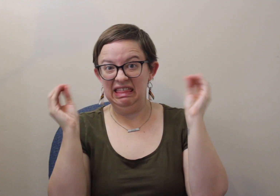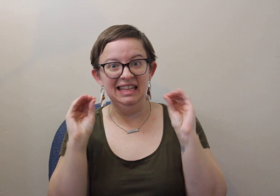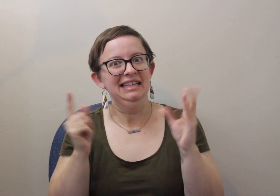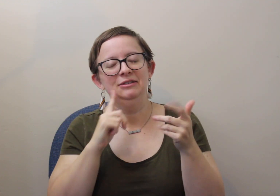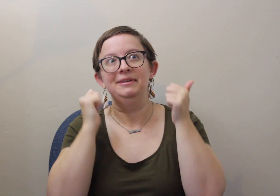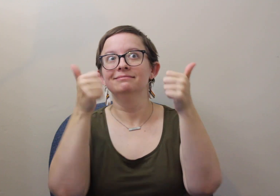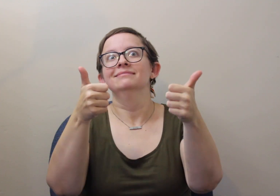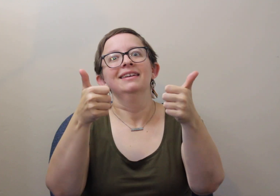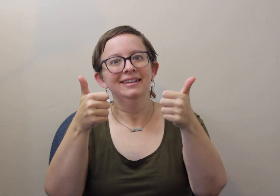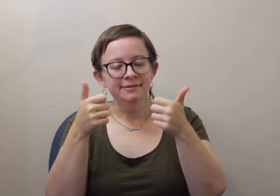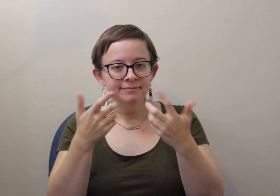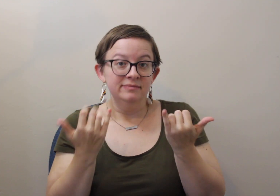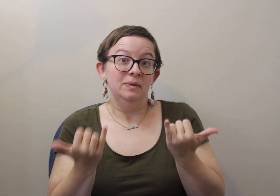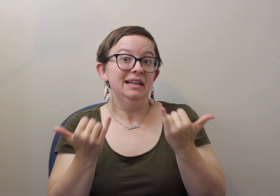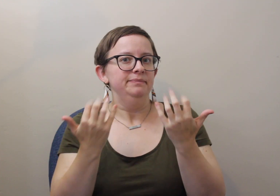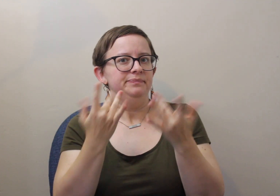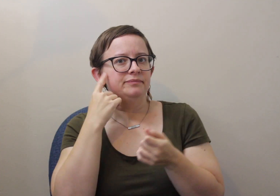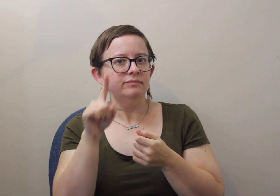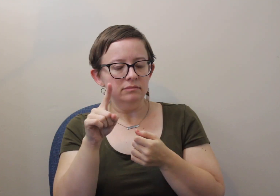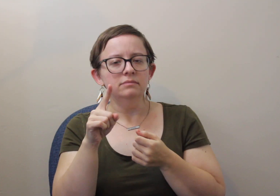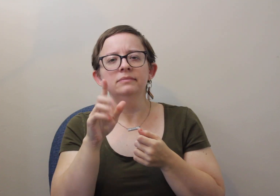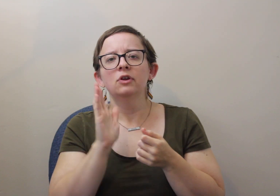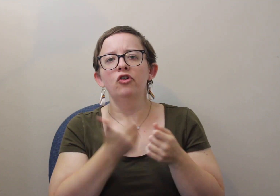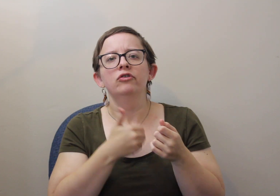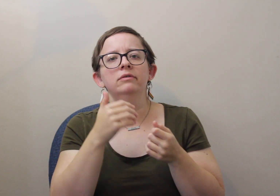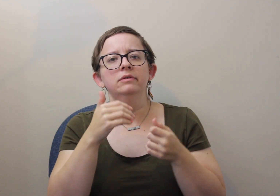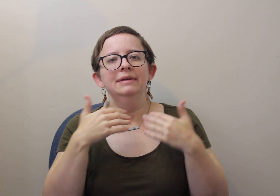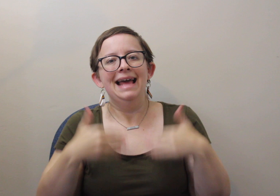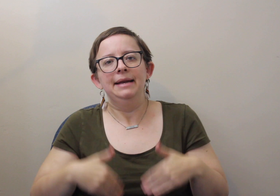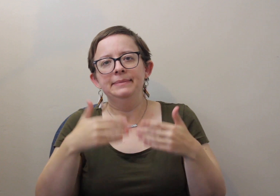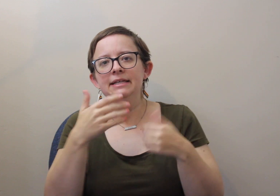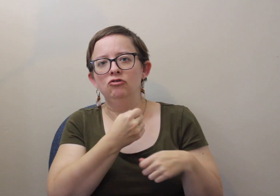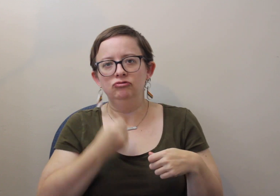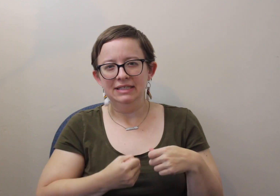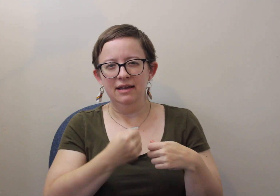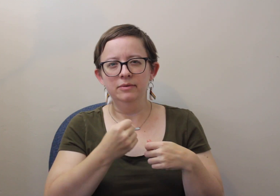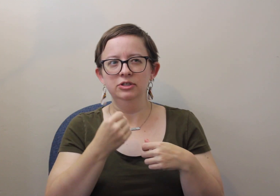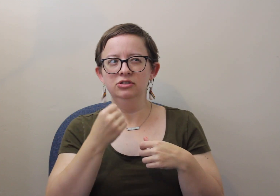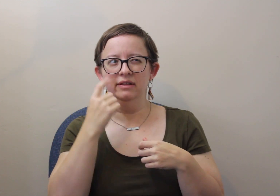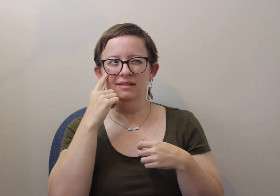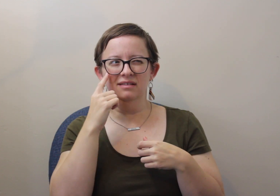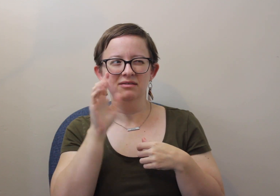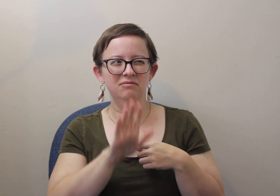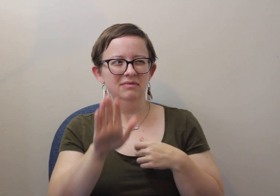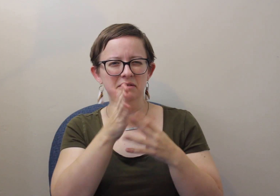anything like that. Which is awesome! So now we are gonna wait for our anatomy ultrasound which I think...